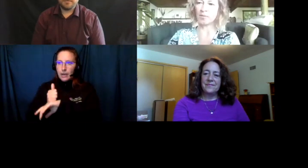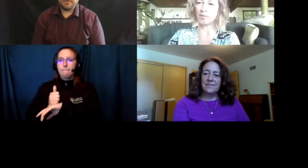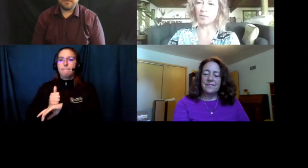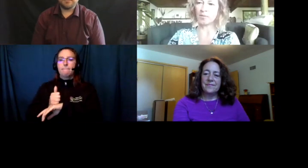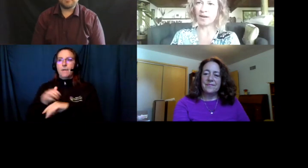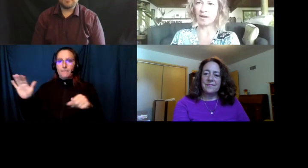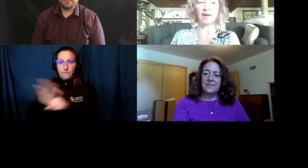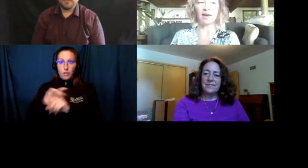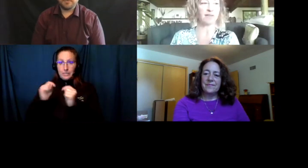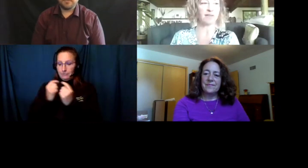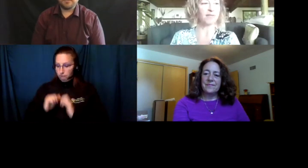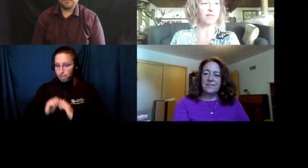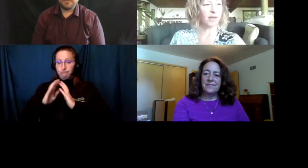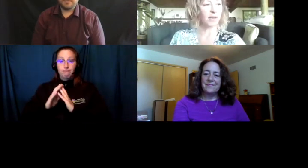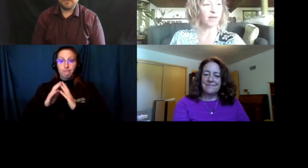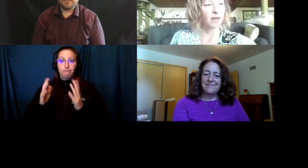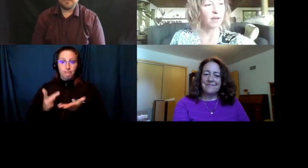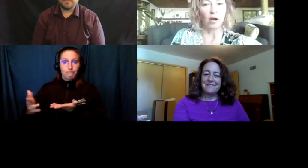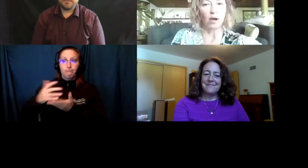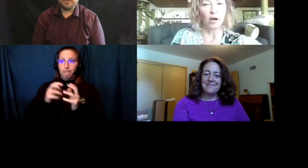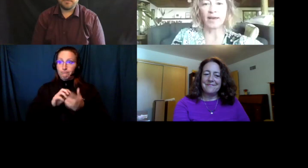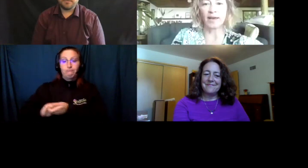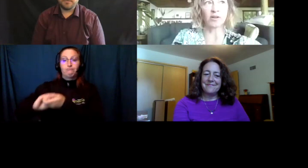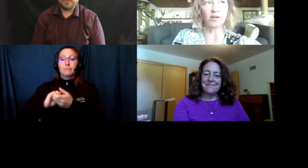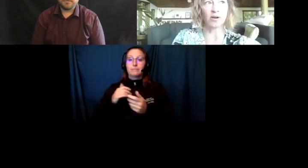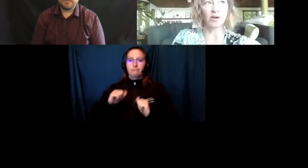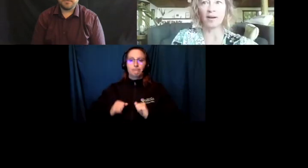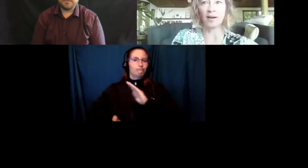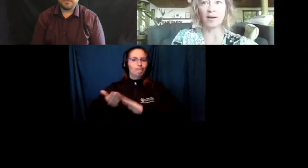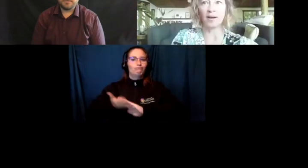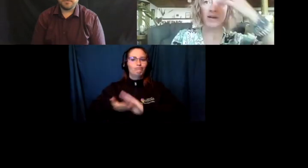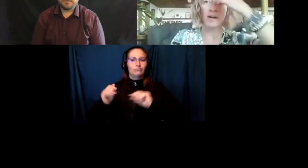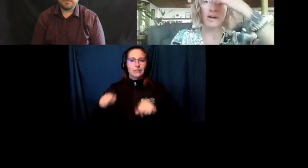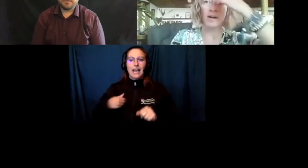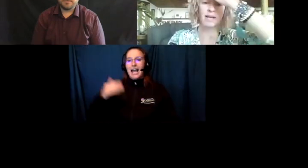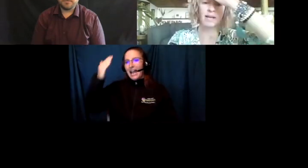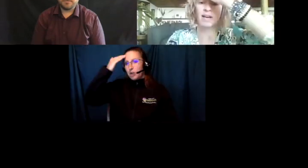we can kick this off. Okay so I know we are running out of time so I'm just gonna